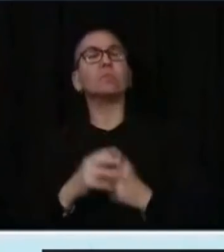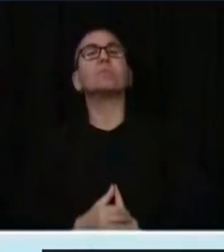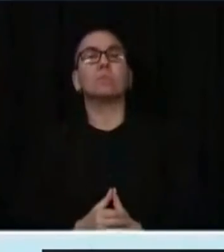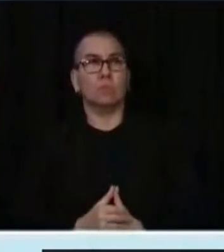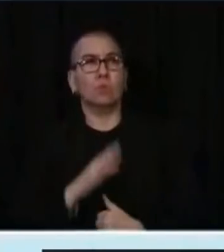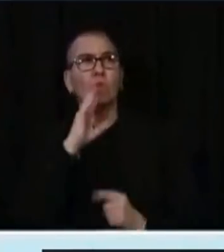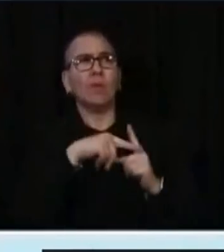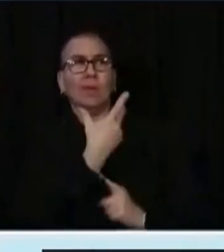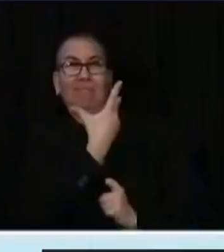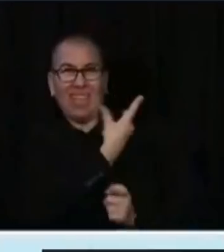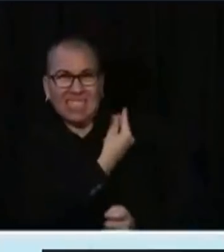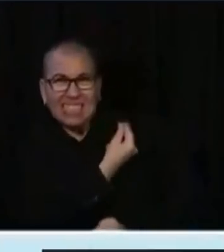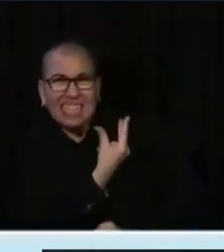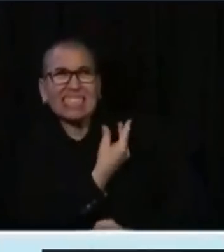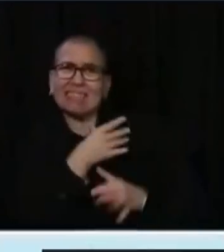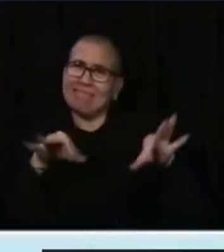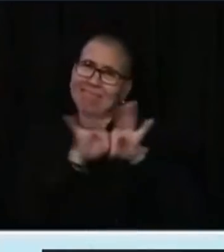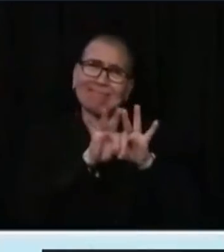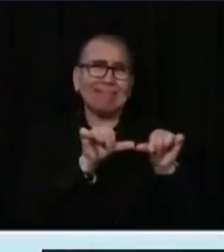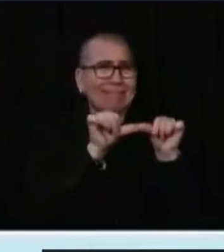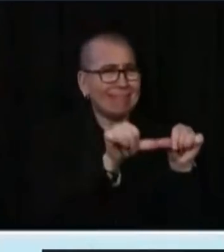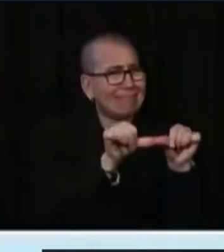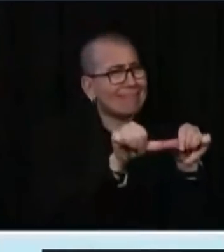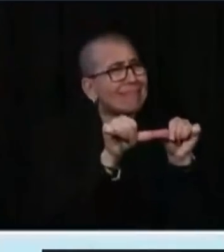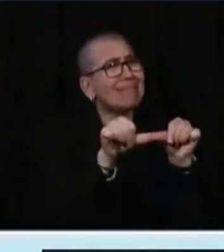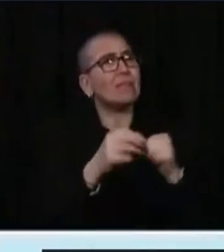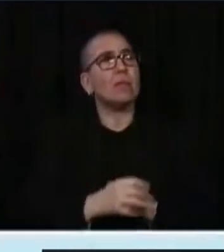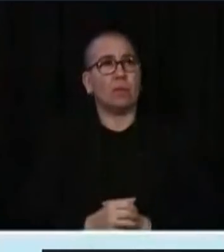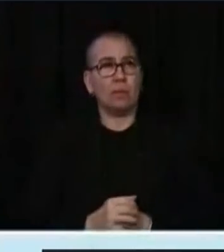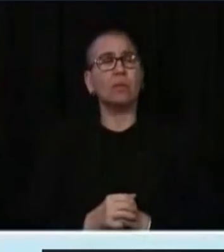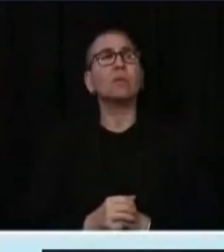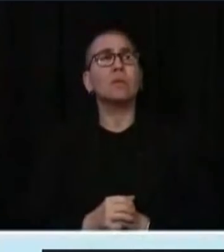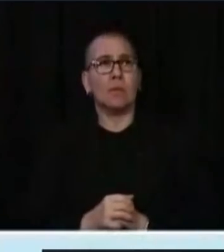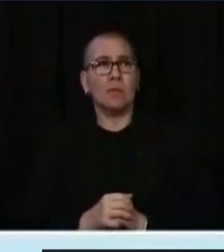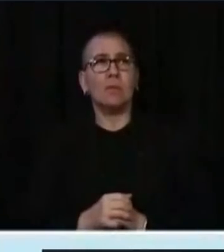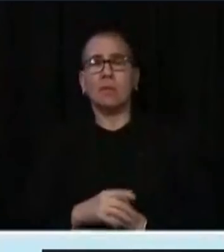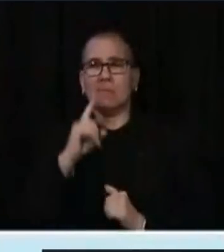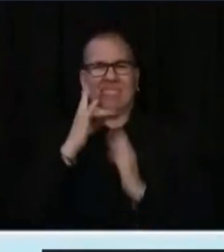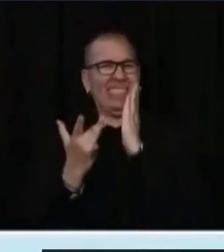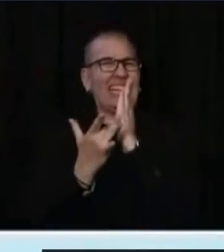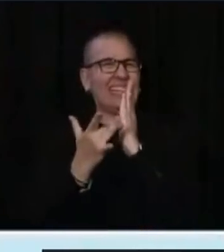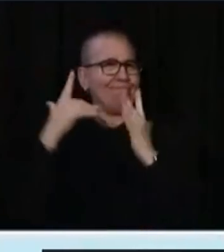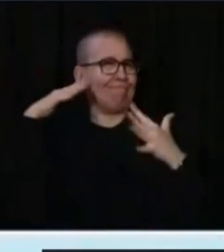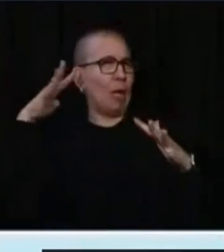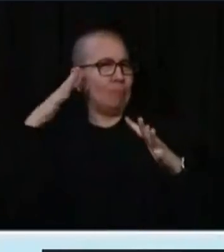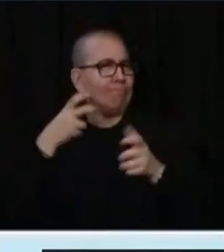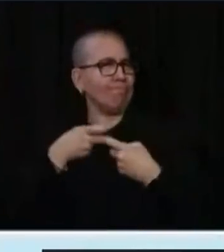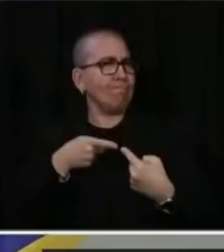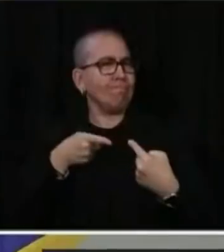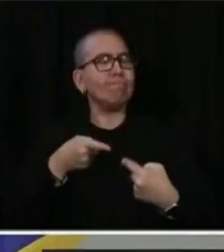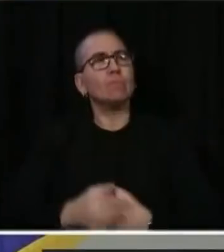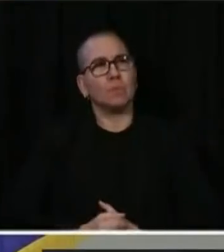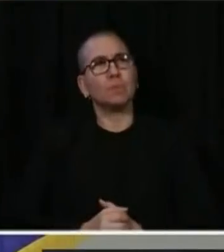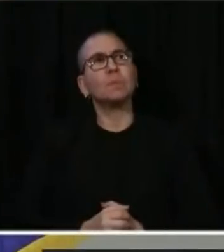TIMES IN THE STATE. THE ONE WE ARE GOING FOR, WE HAVE THREE WEEKS.